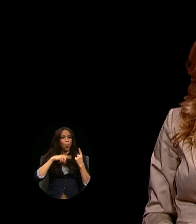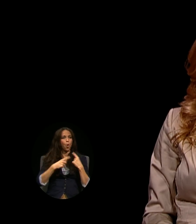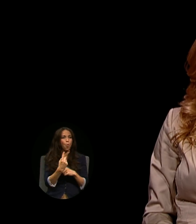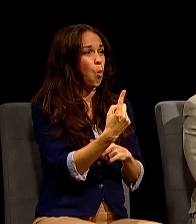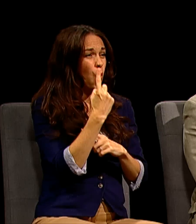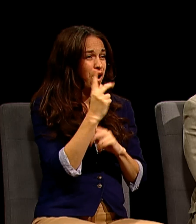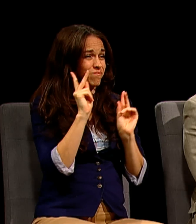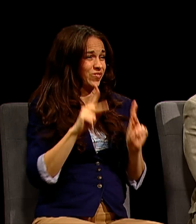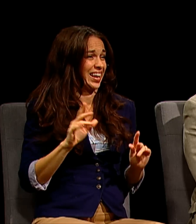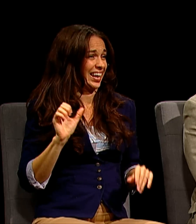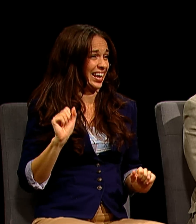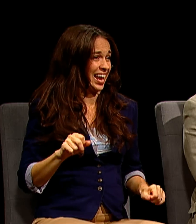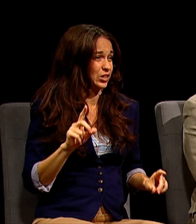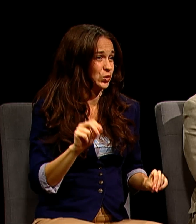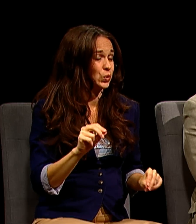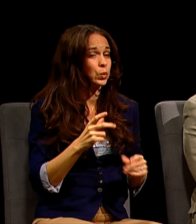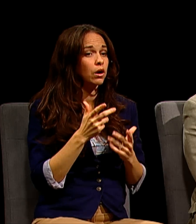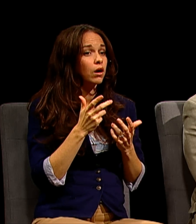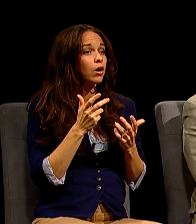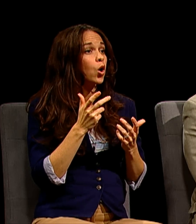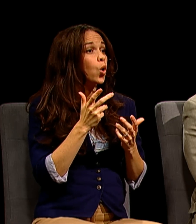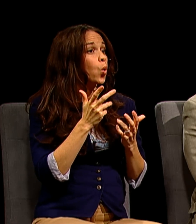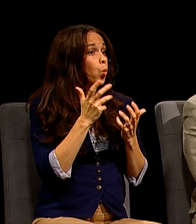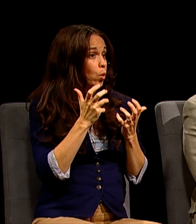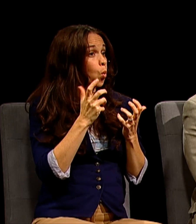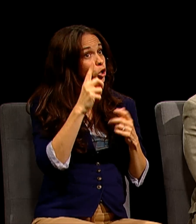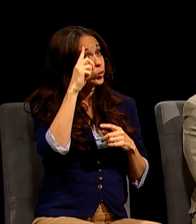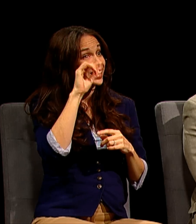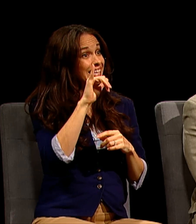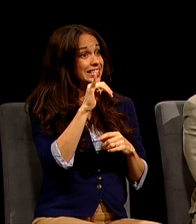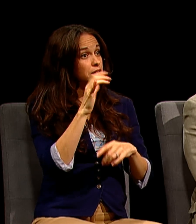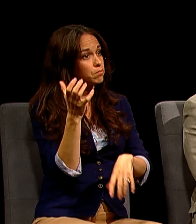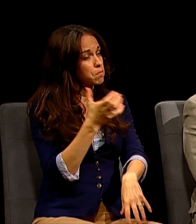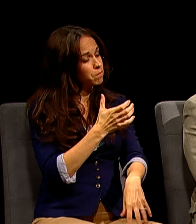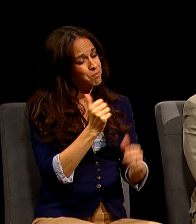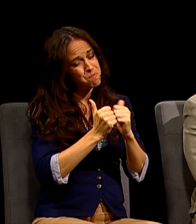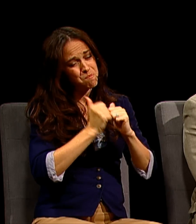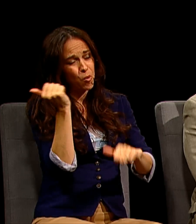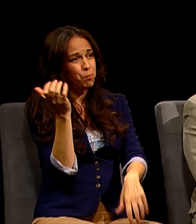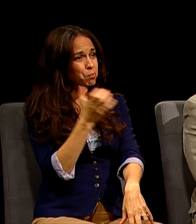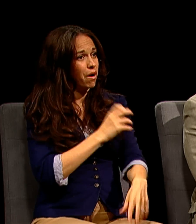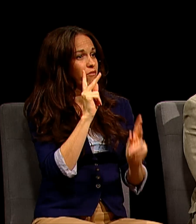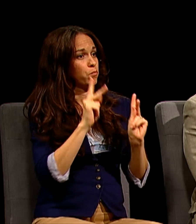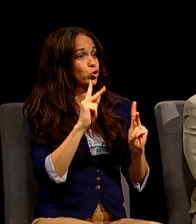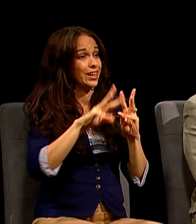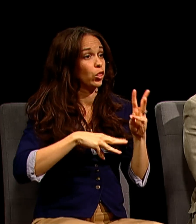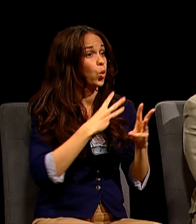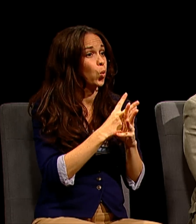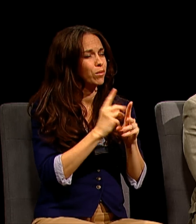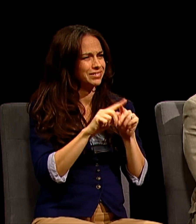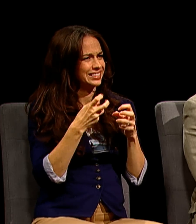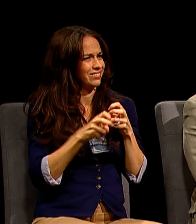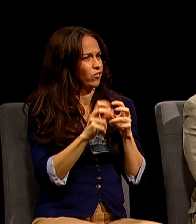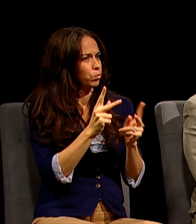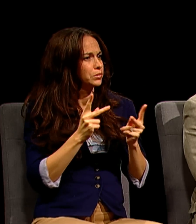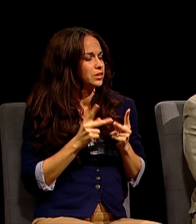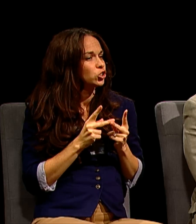What we like to think, perhaps the most powerful person in the world. And it's difficult, so, we don't know what it will look